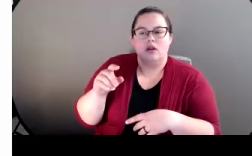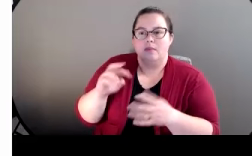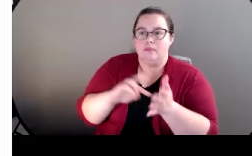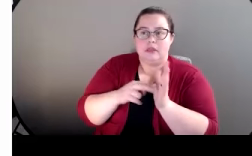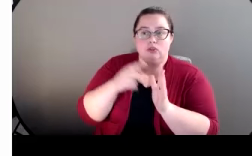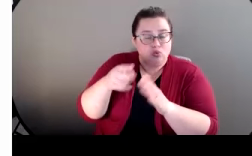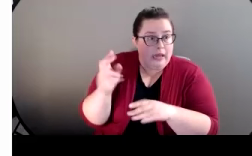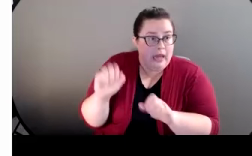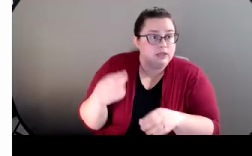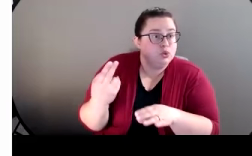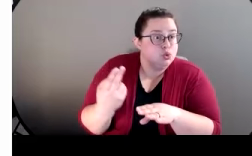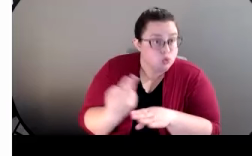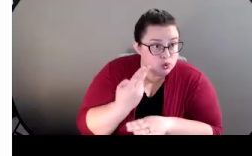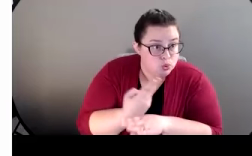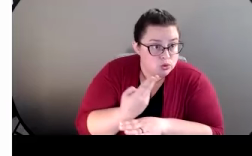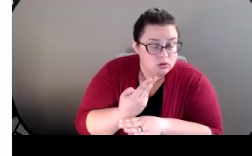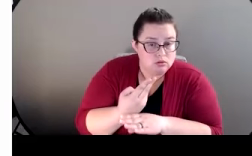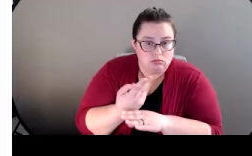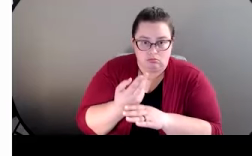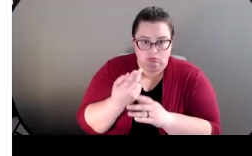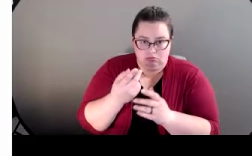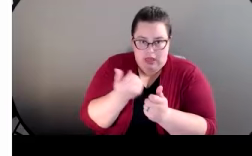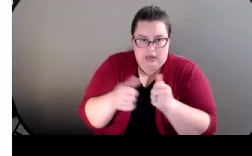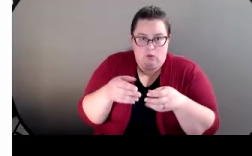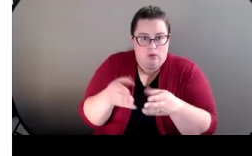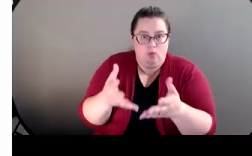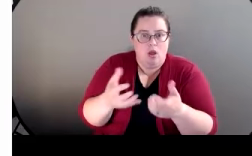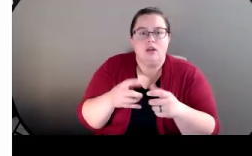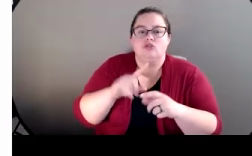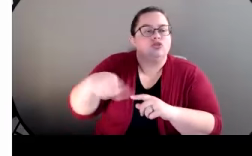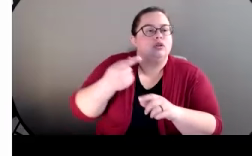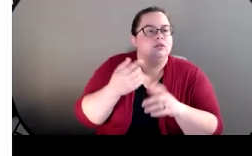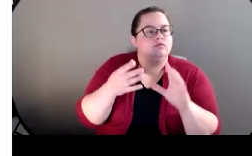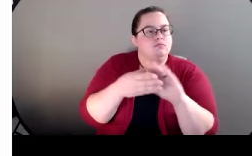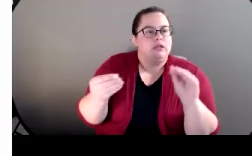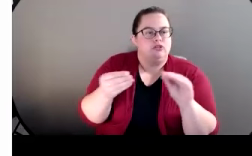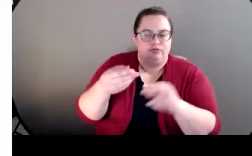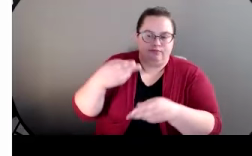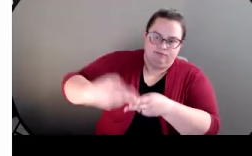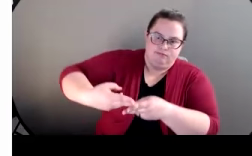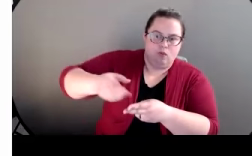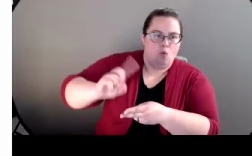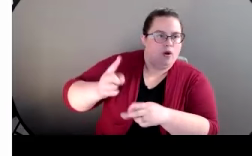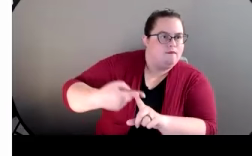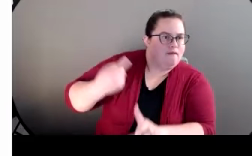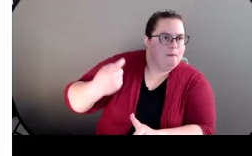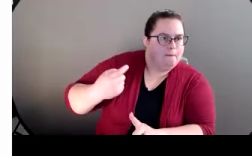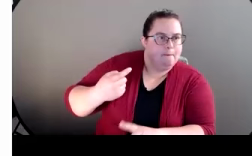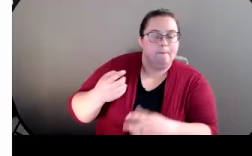You just have to say the author's name or the organization's name. If it has the SA, share alike,